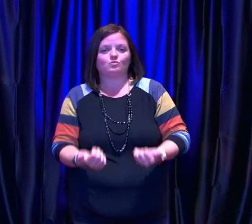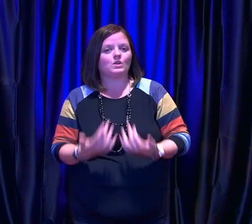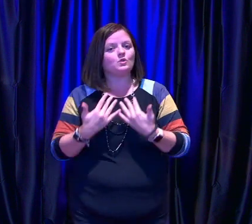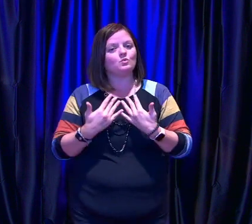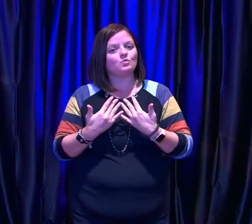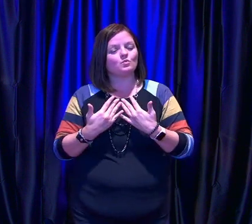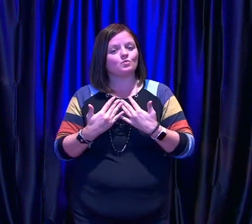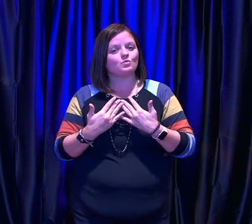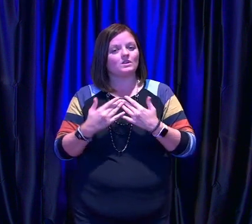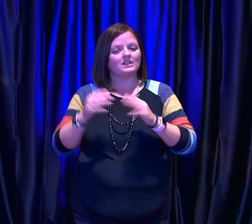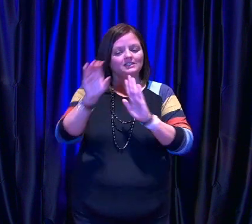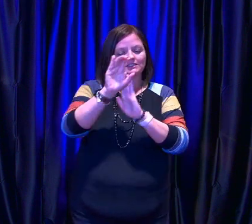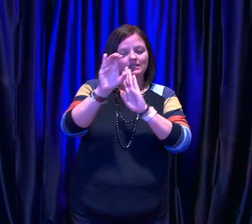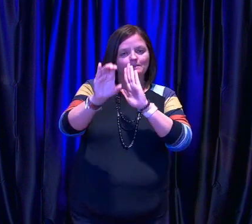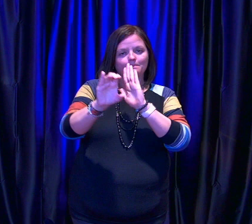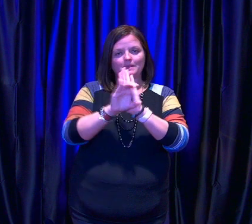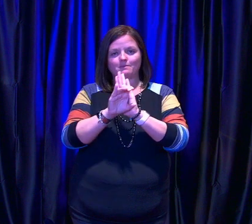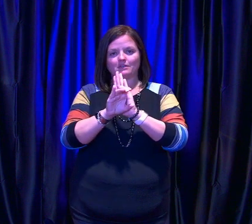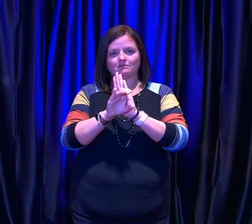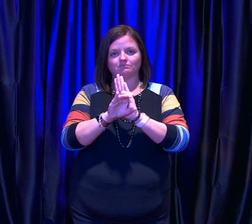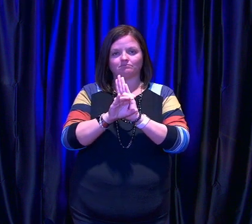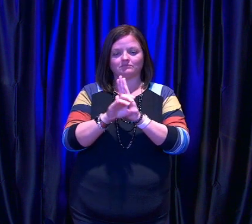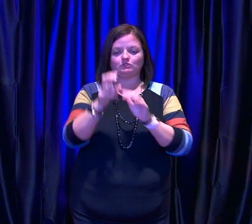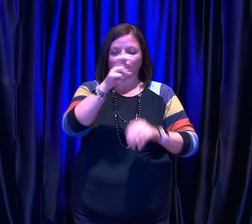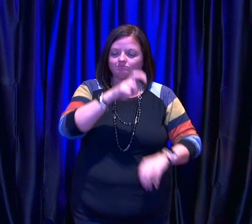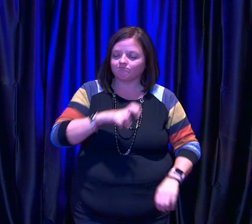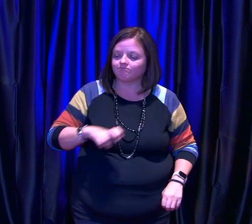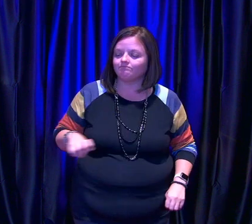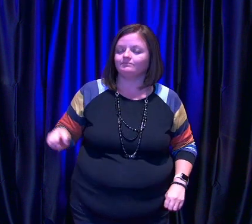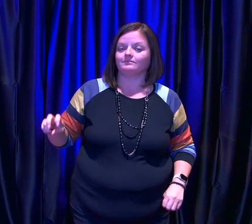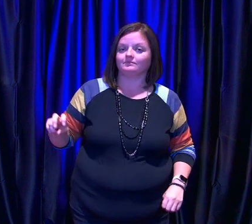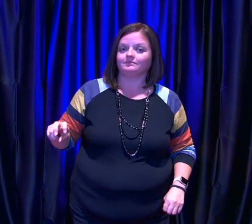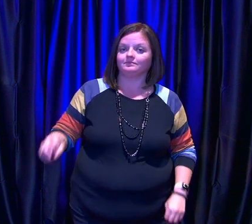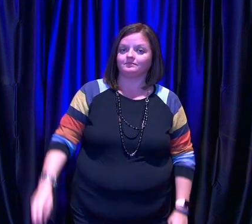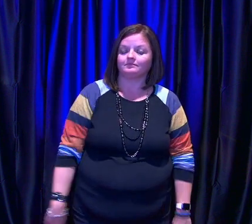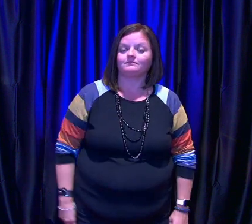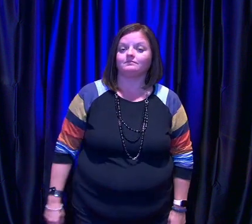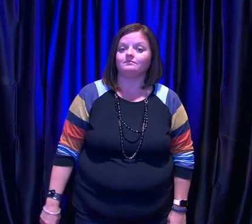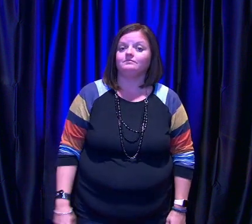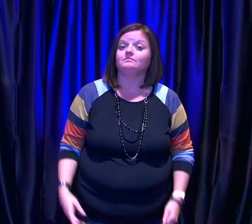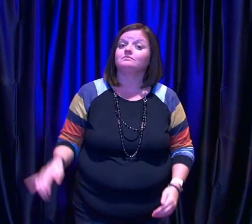commandment that is transitional what's also interesting is